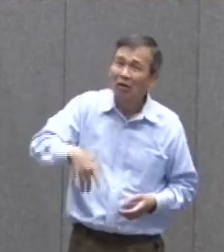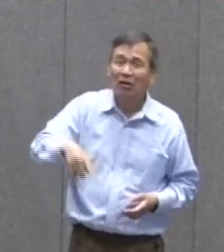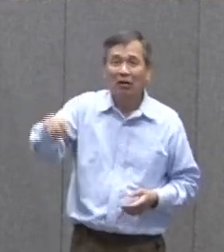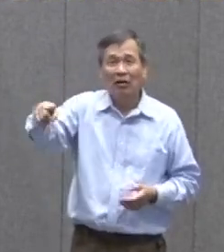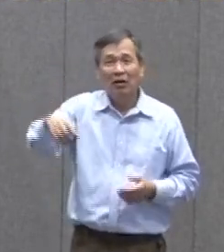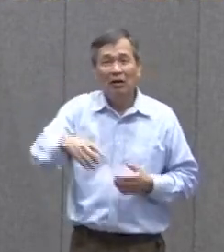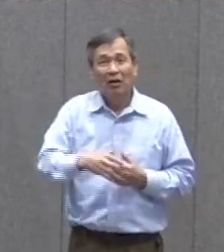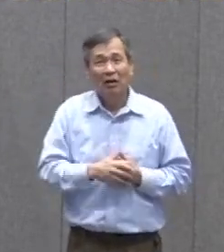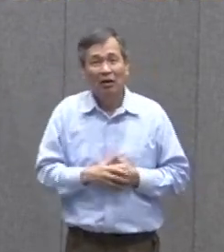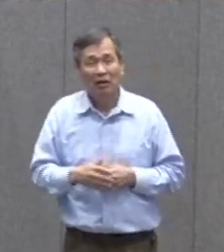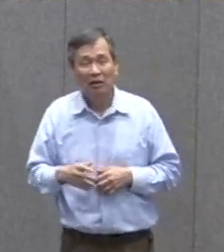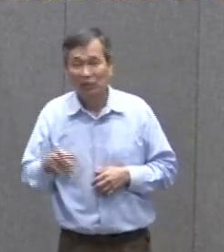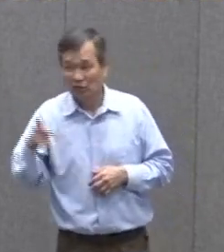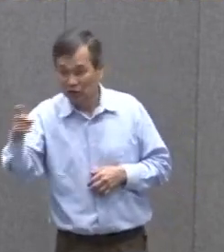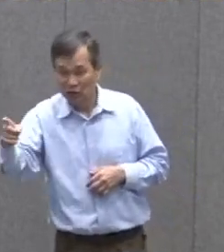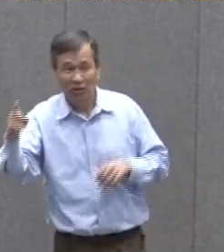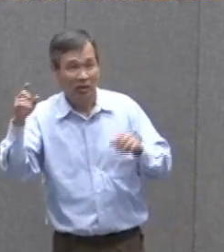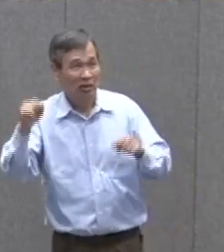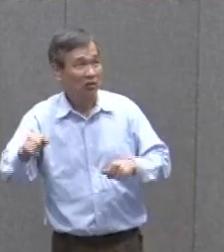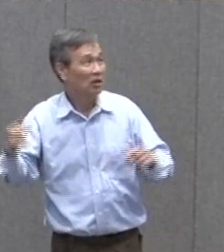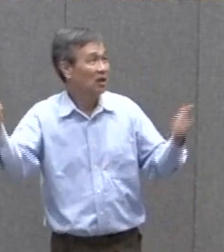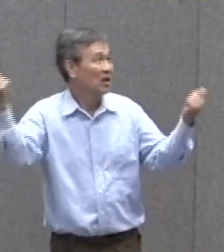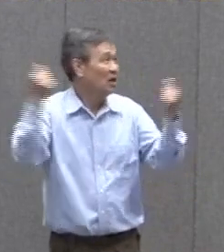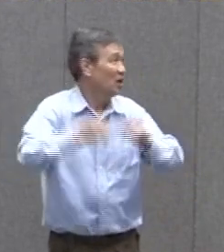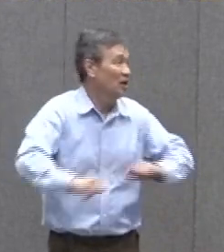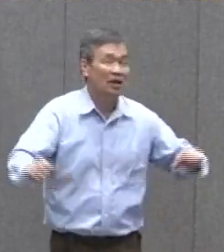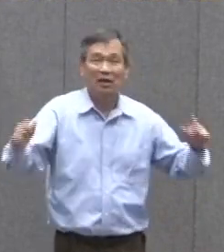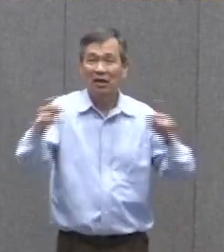"She gets to go practically everywhere.